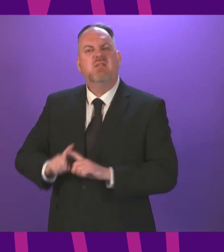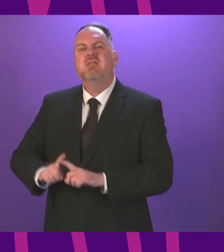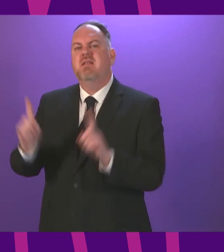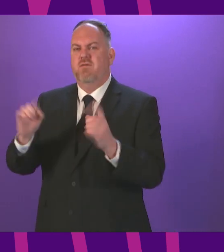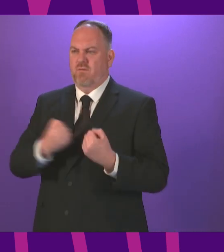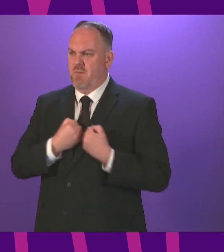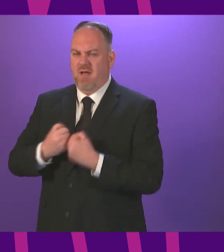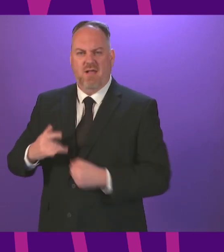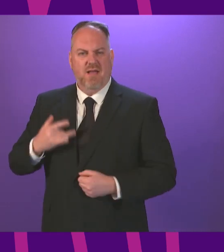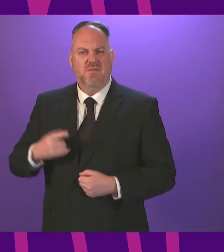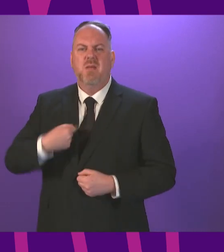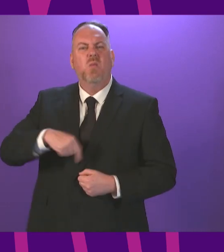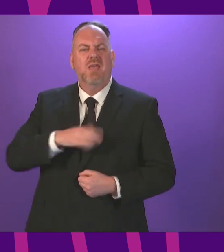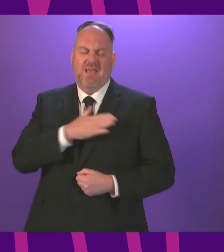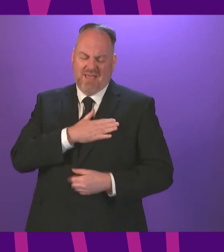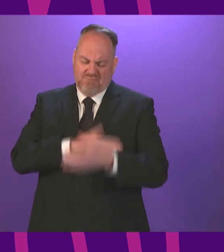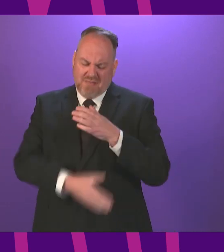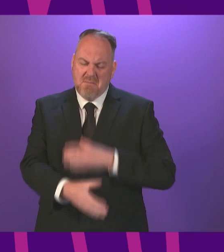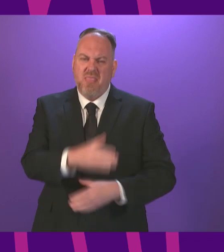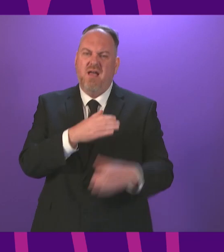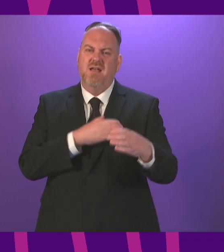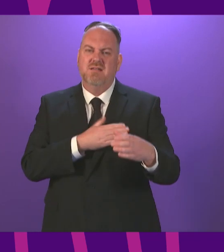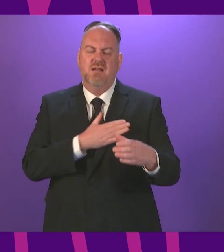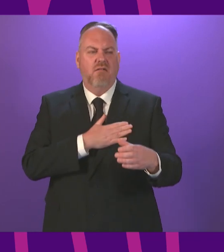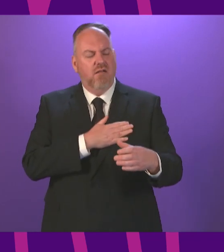as humans we can all empathise with what it means to lose a loved one.